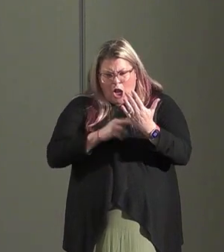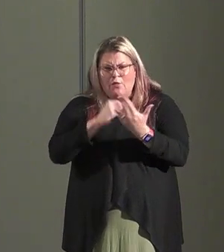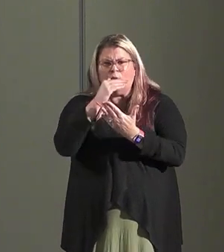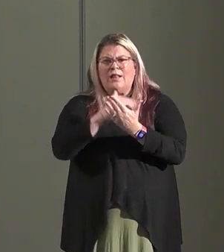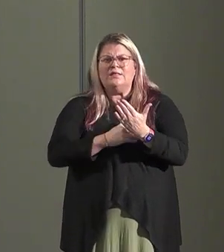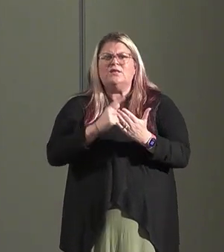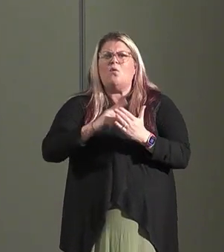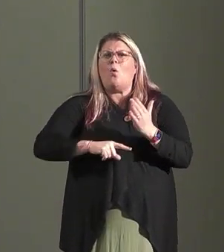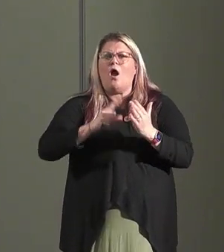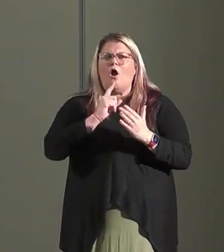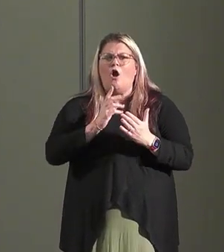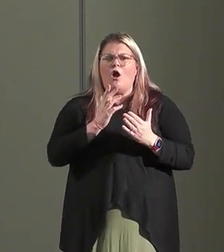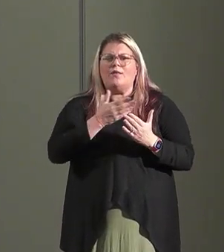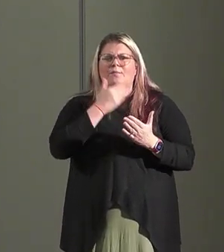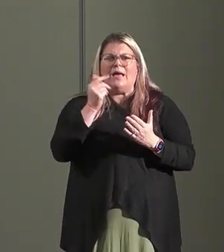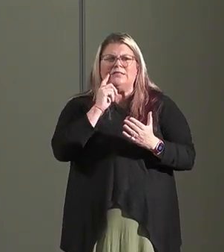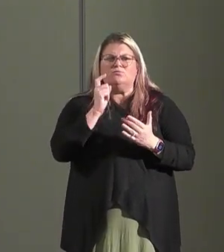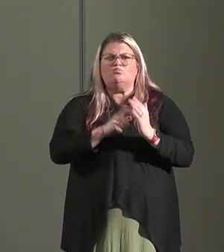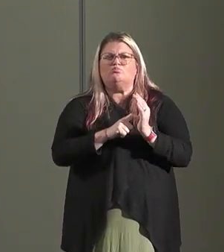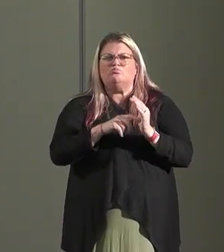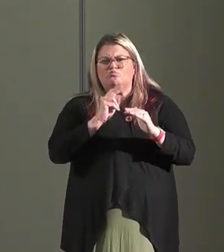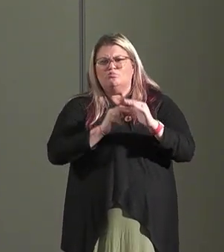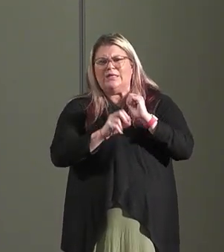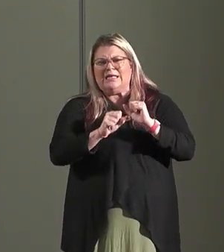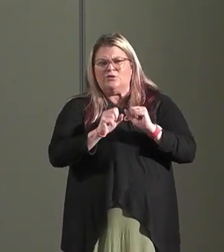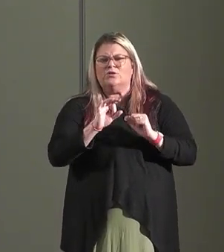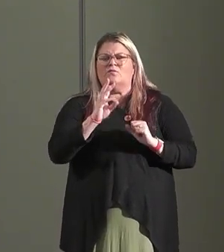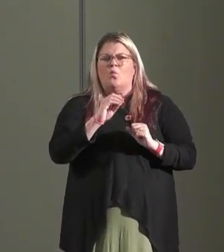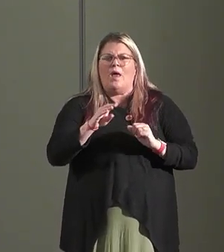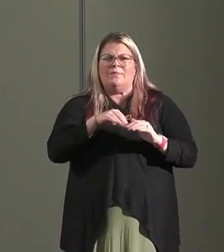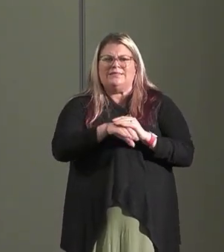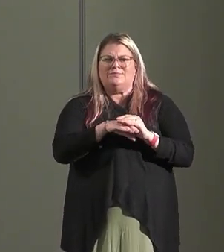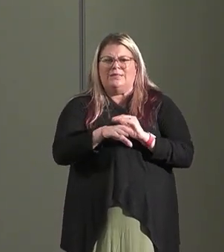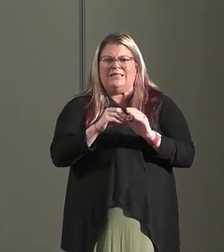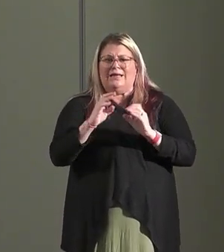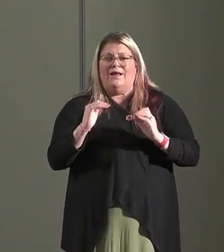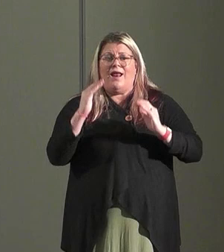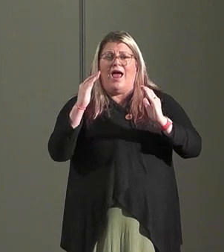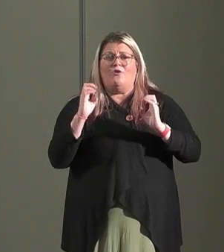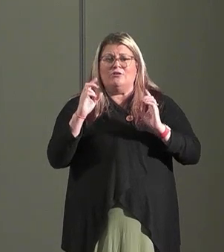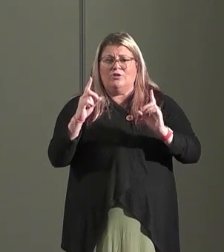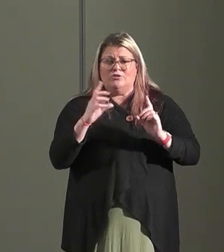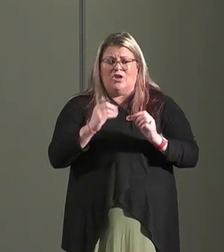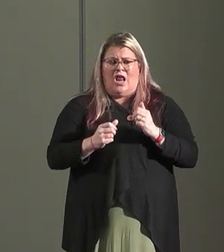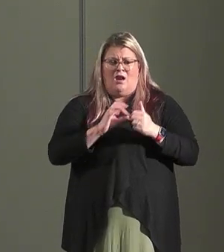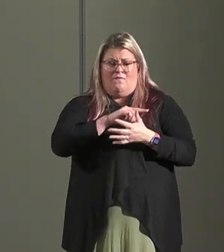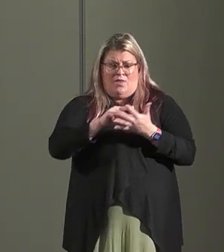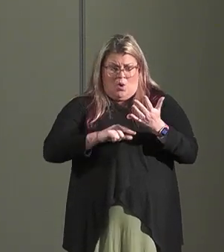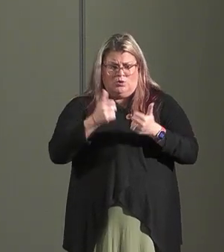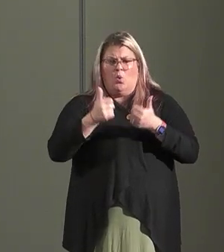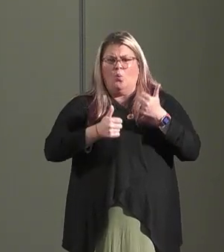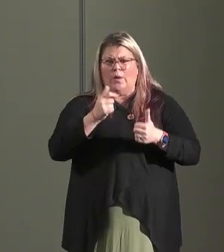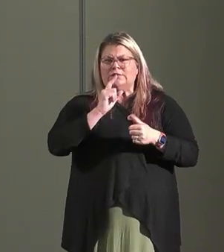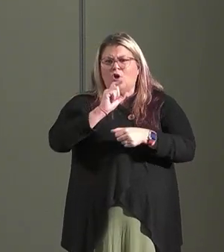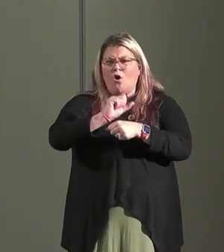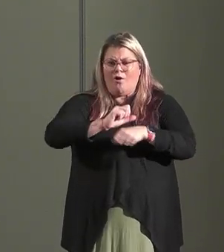is the best predictors of web accessibility in higher education. Which are actionable.